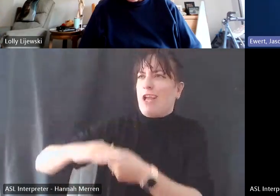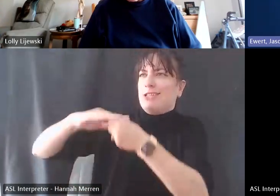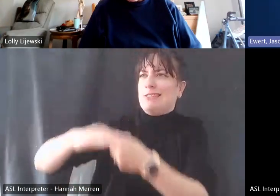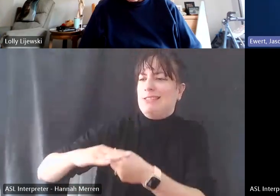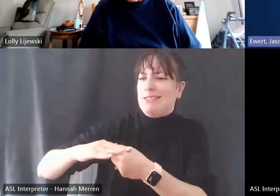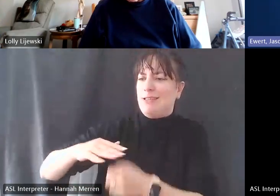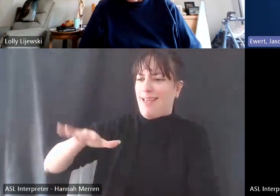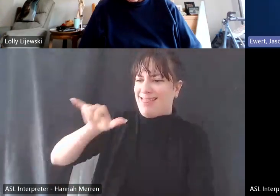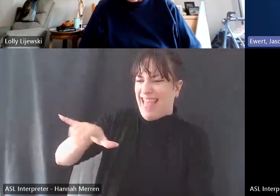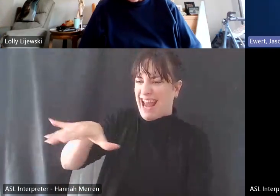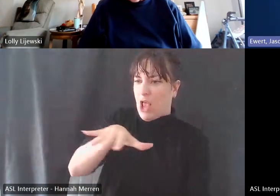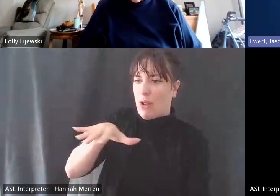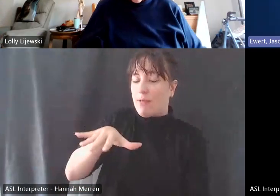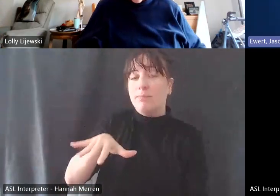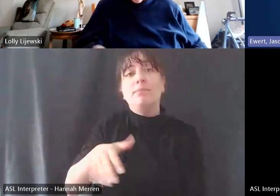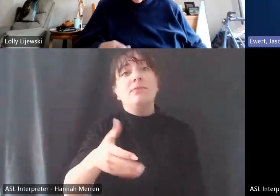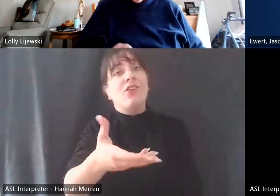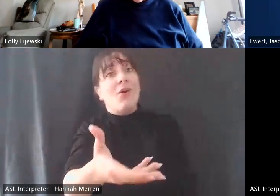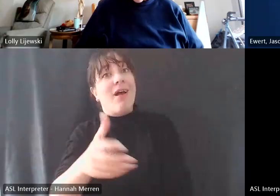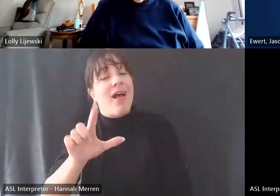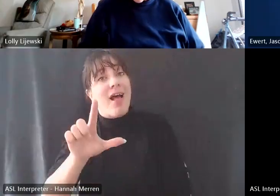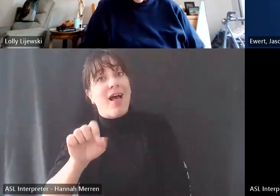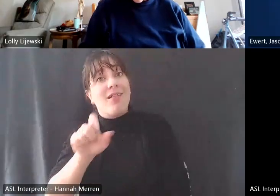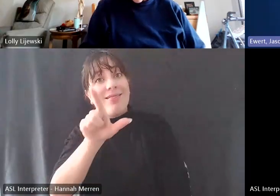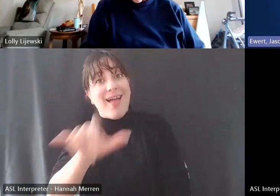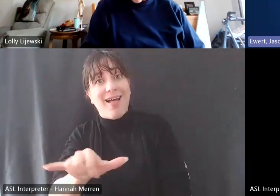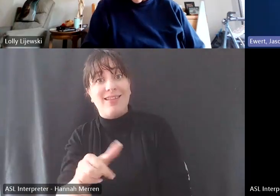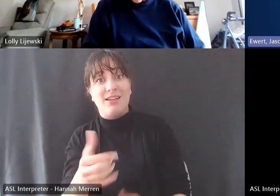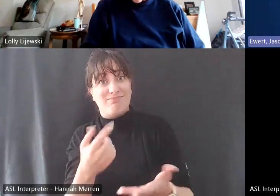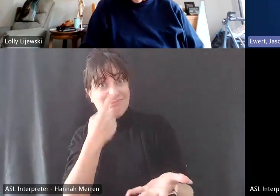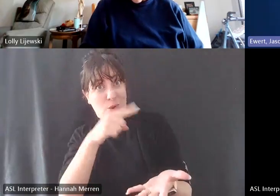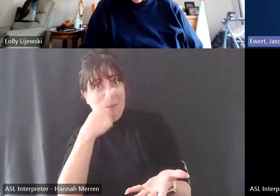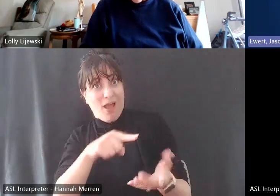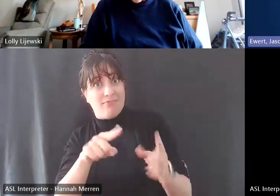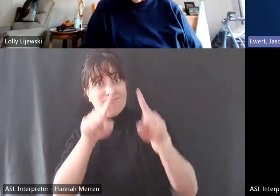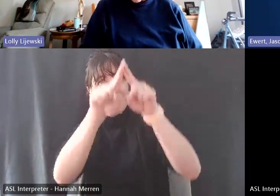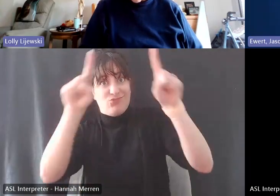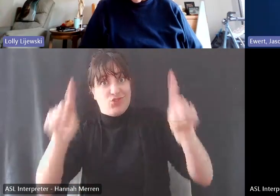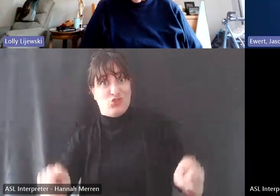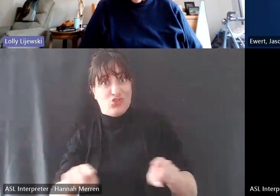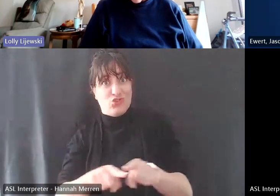So Lolly, do you want to try sharing? And I'll set up the task here. Yep.